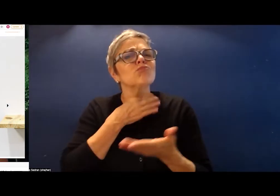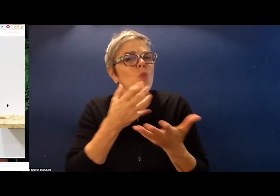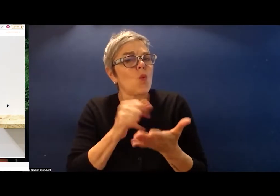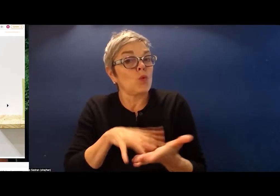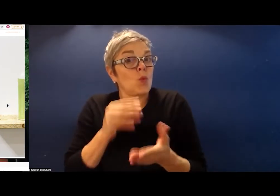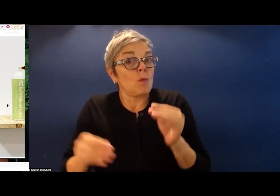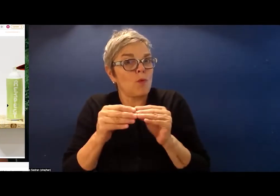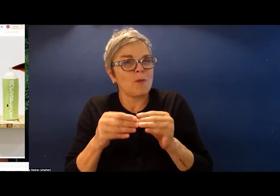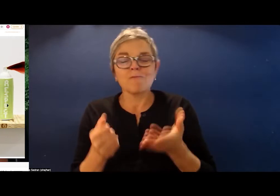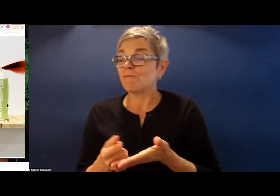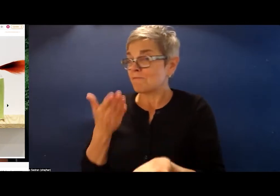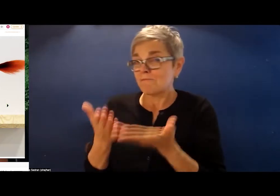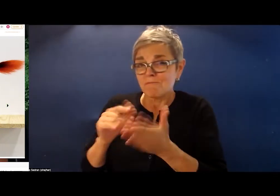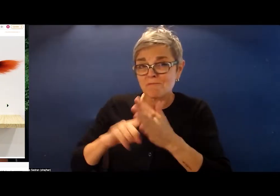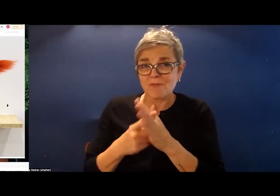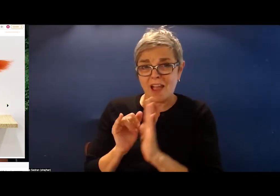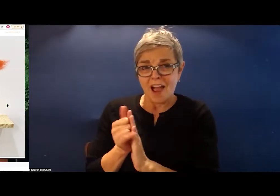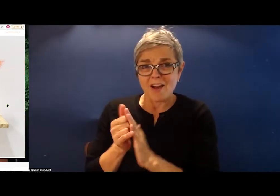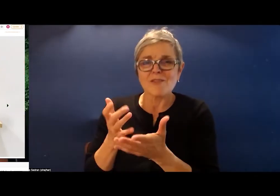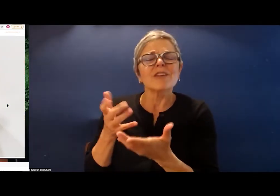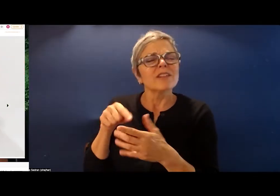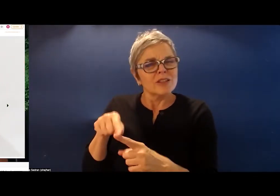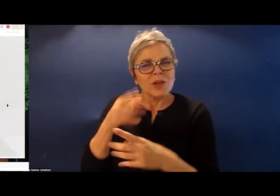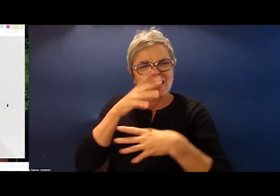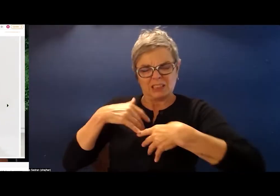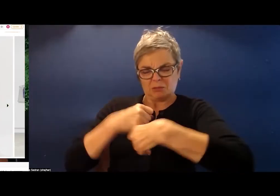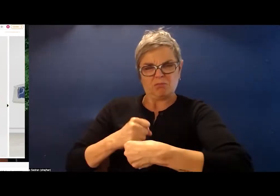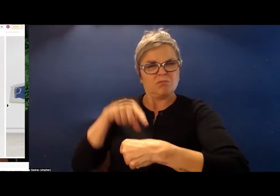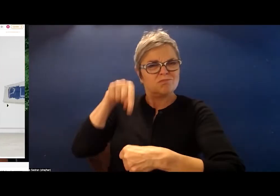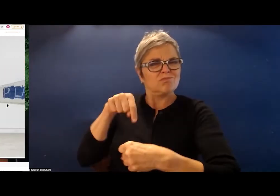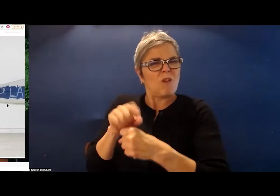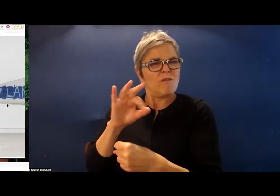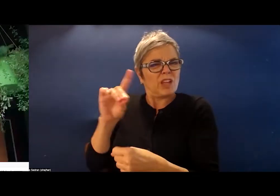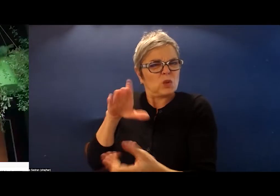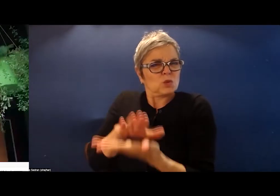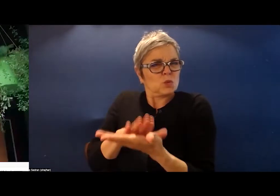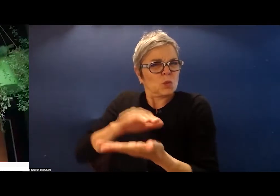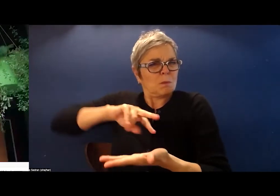Chase: And so perhaps we should start by briefly summarizing the field school for listeners who might not know anything about it.